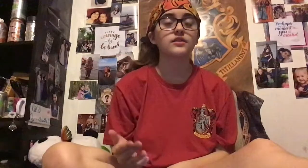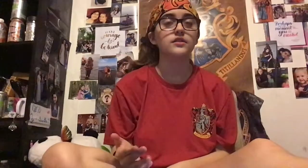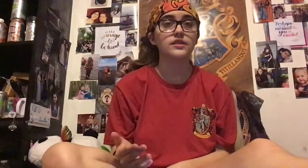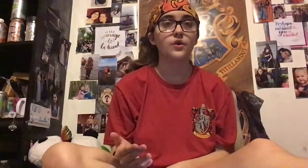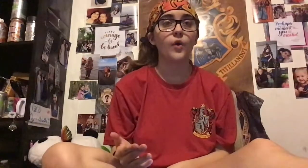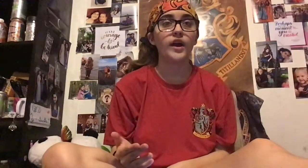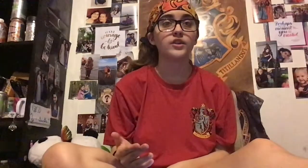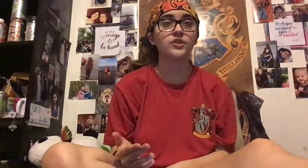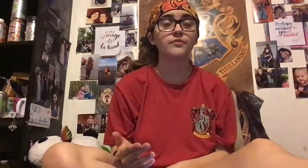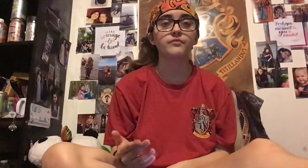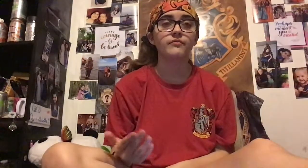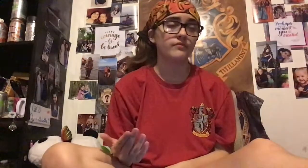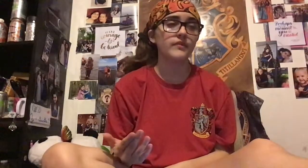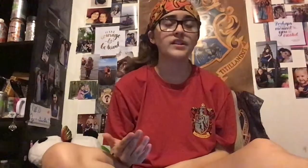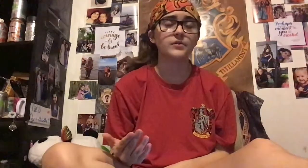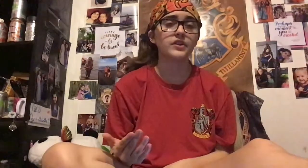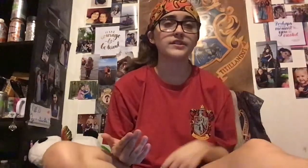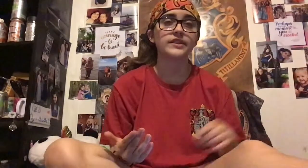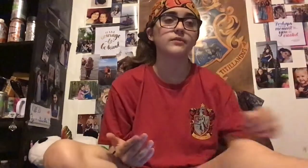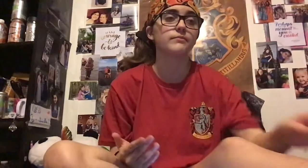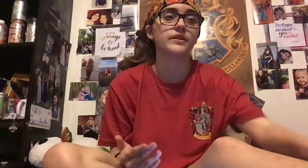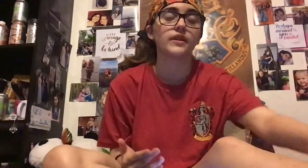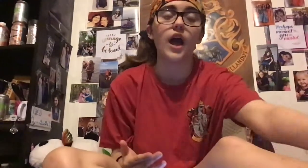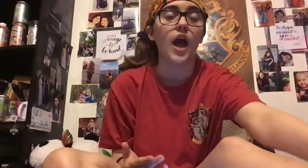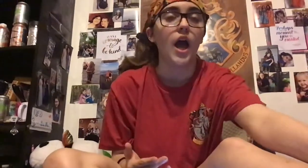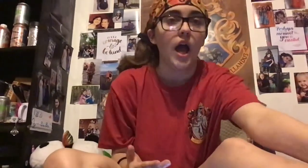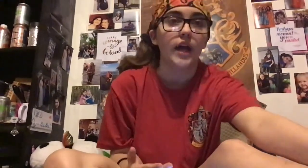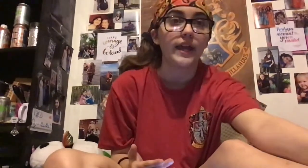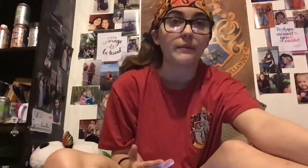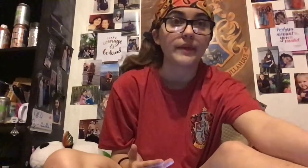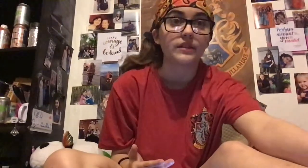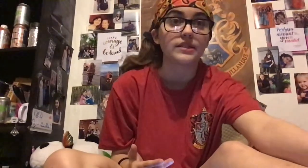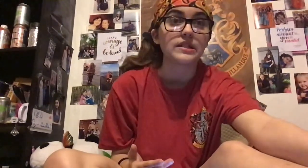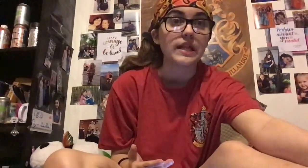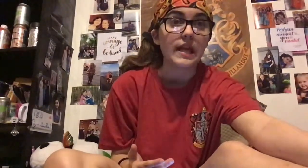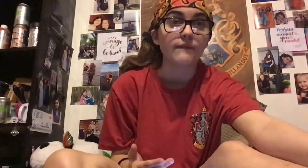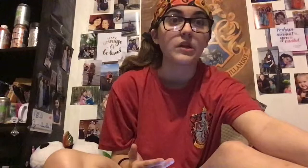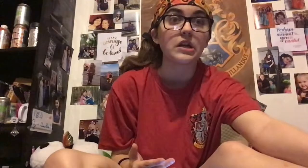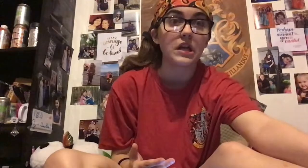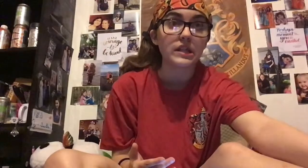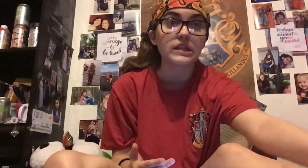It's Hawaiian dude. He was a really good singer. I can't pronounce the name for nothing